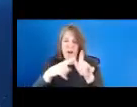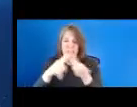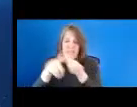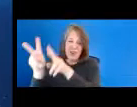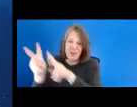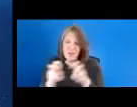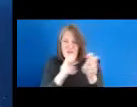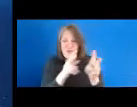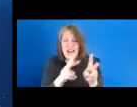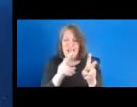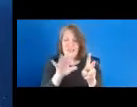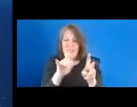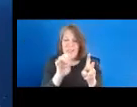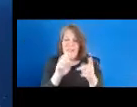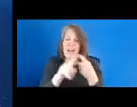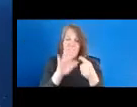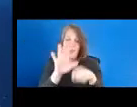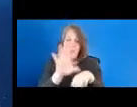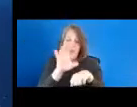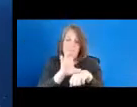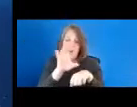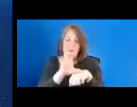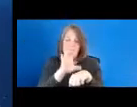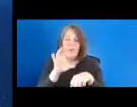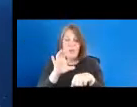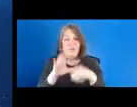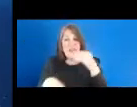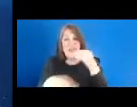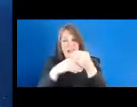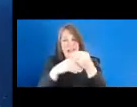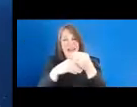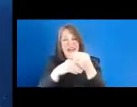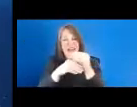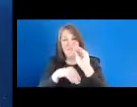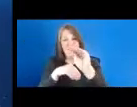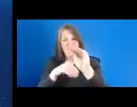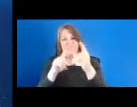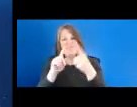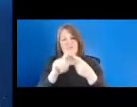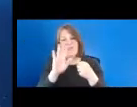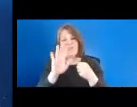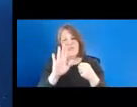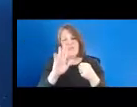the file over to their computers 16:34:44 and added onto the presentation that